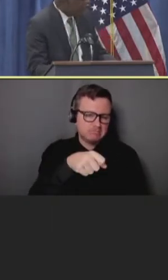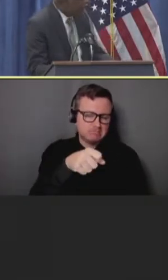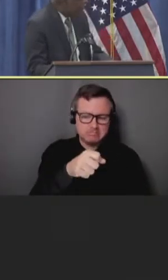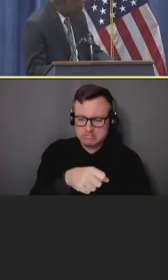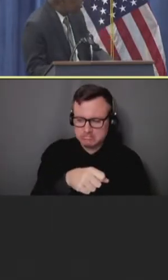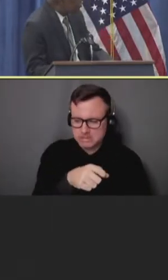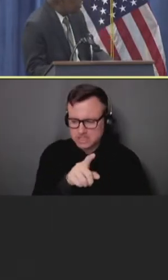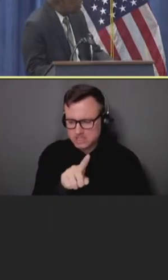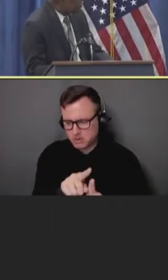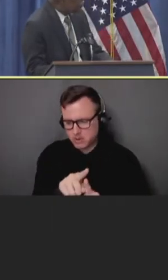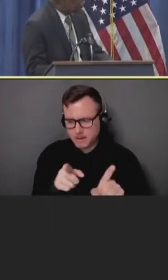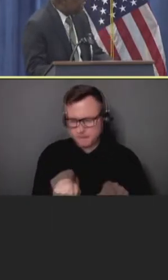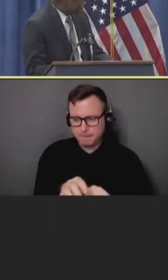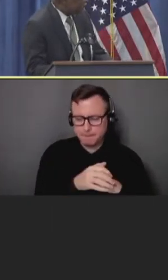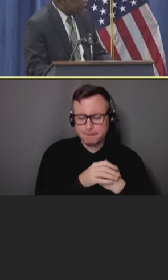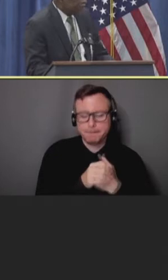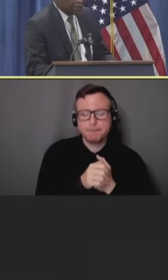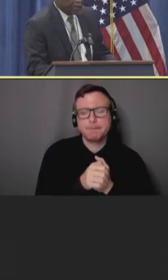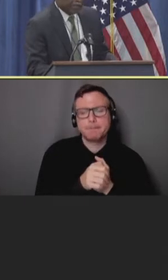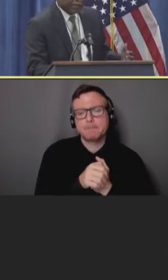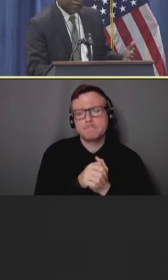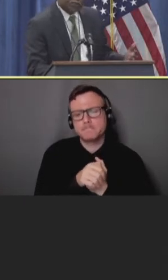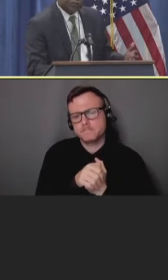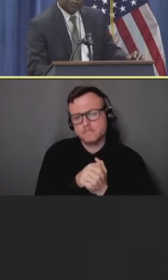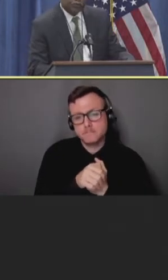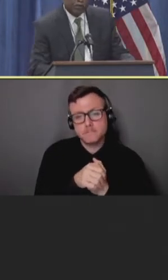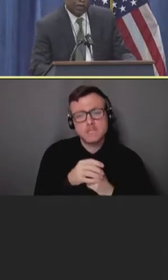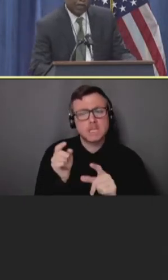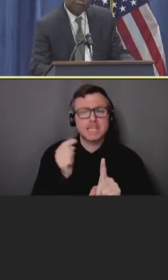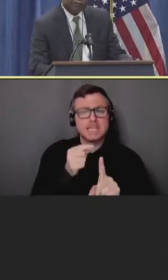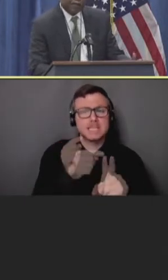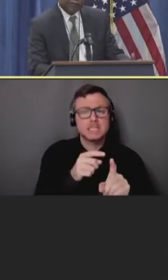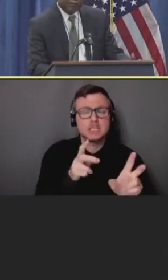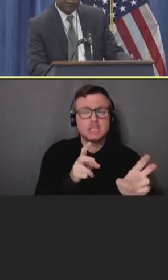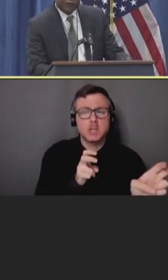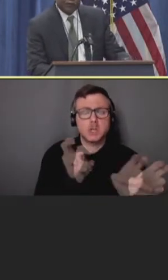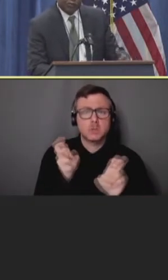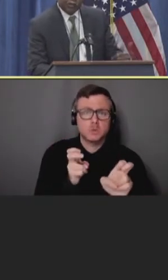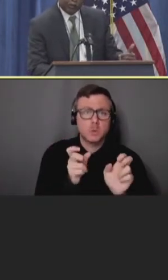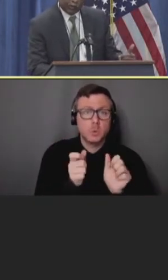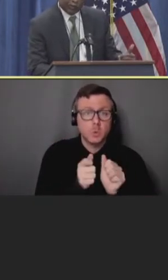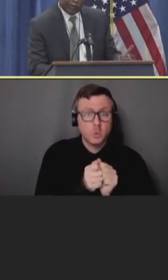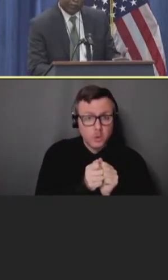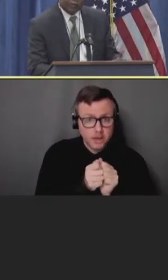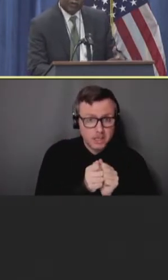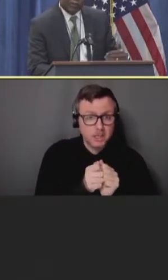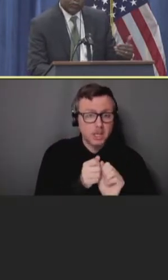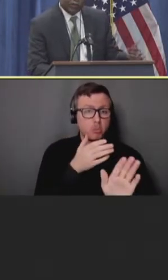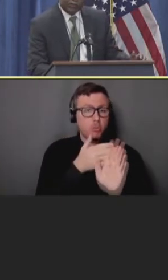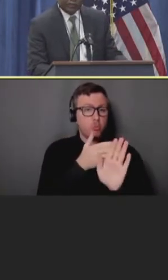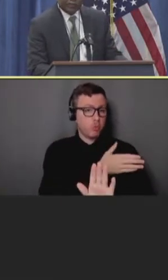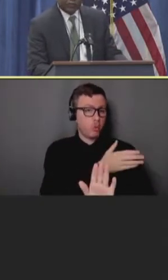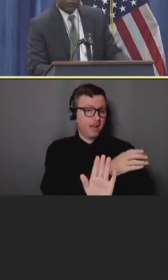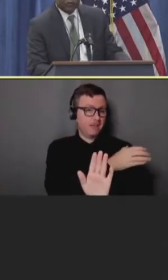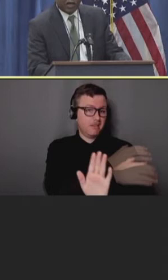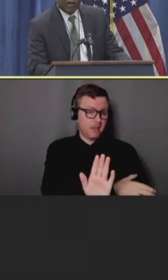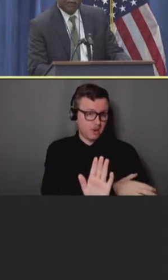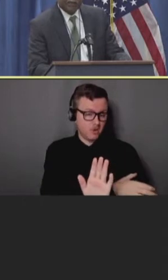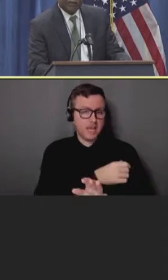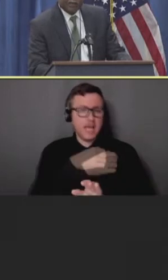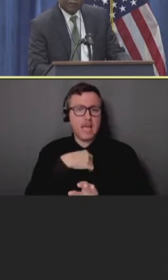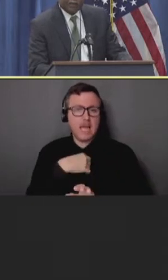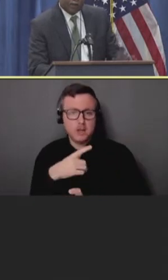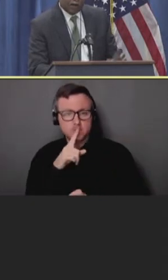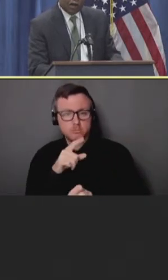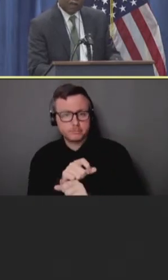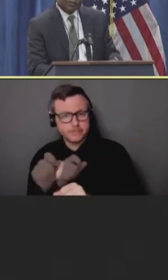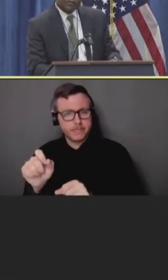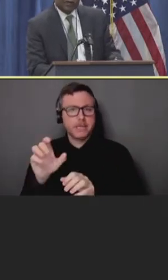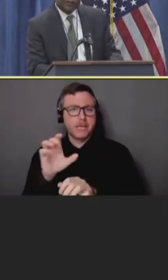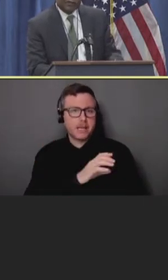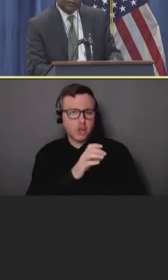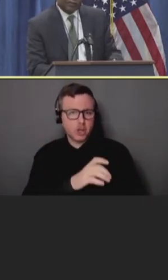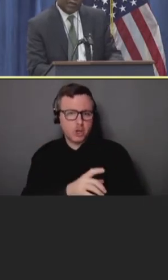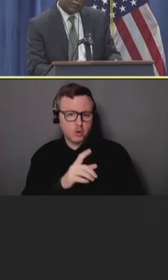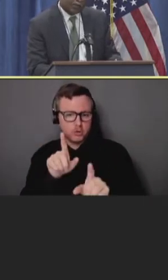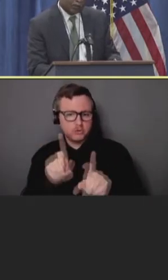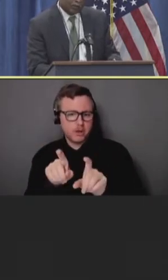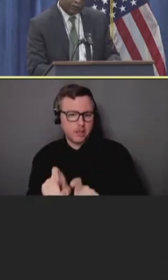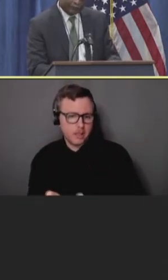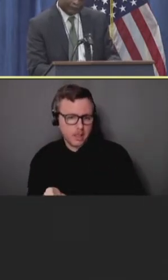this was an issue both in the preclinical as well as the clinical trial because of the single-cell